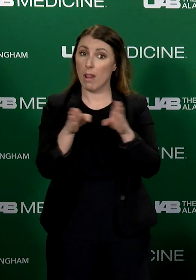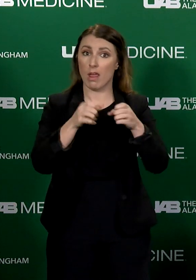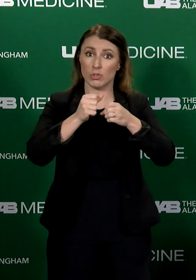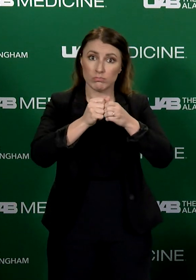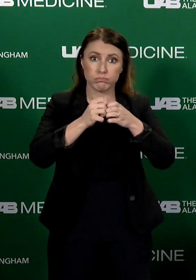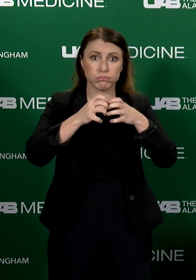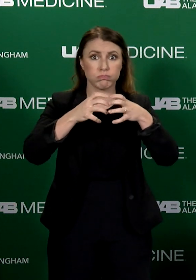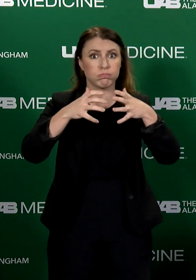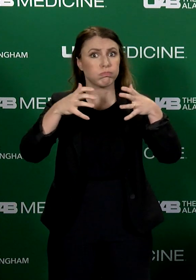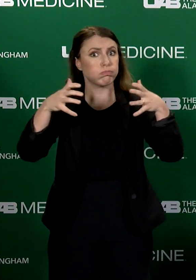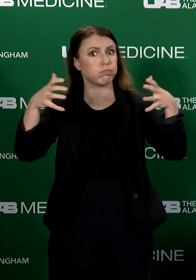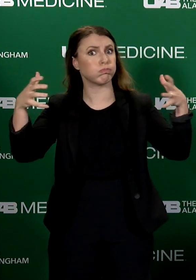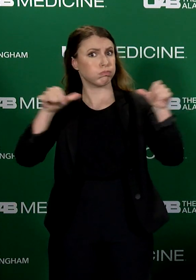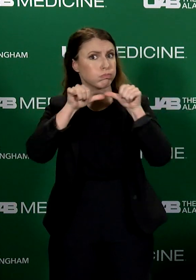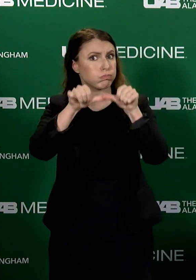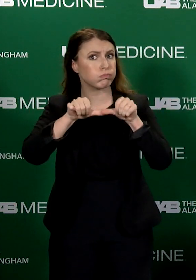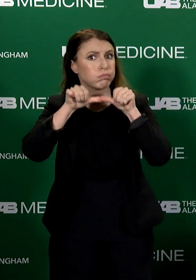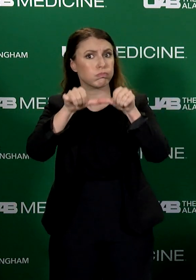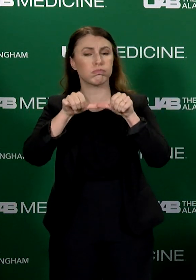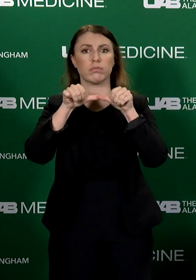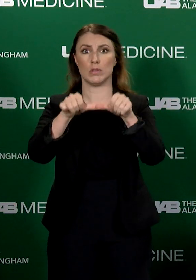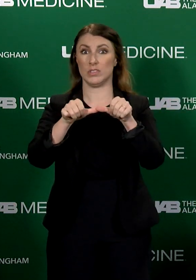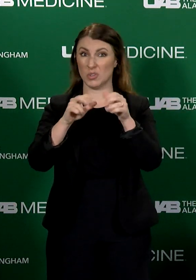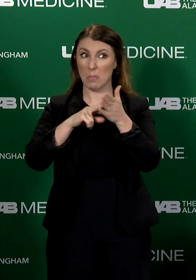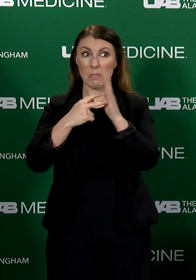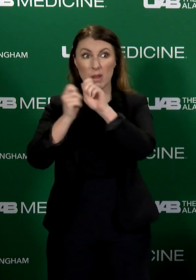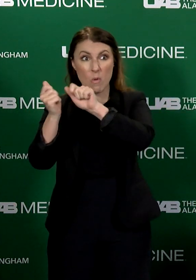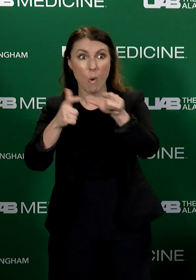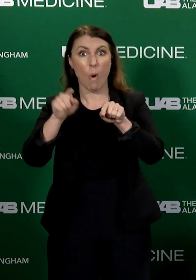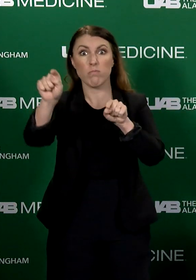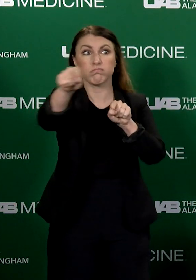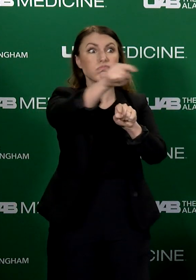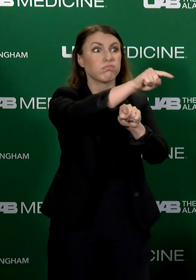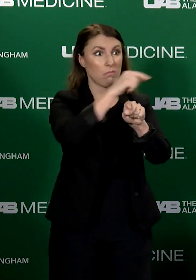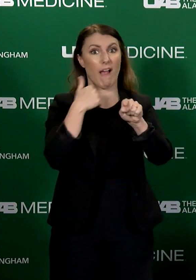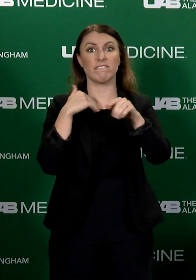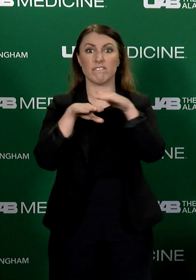community so that all parts of our community have access our site will open